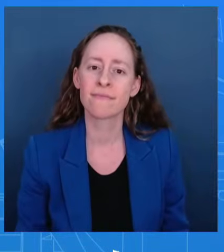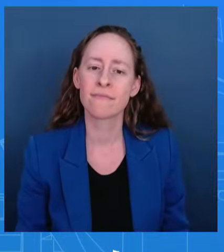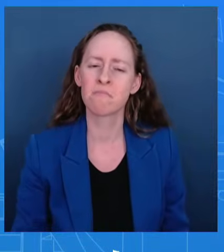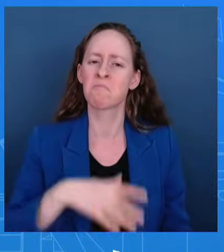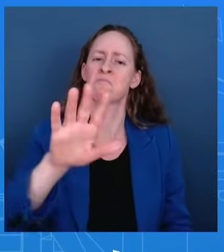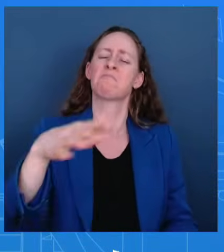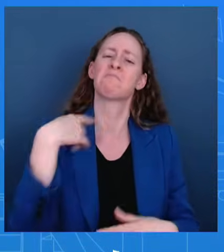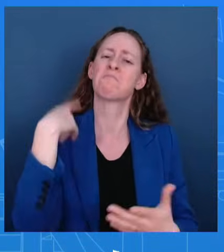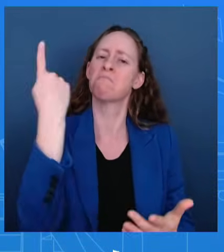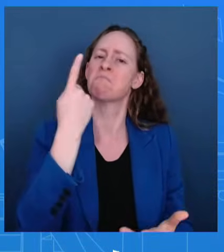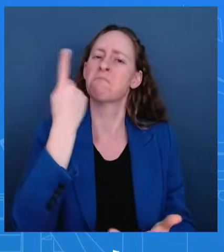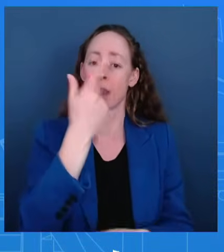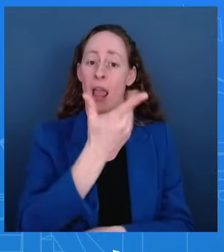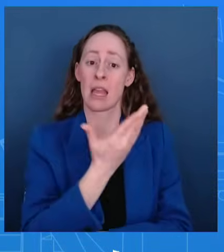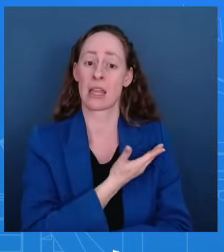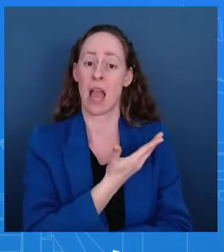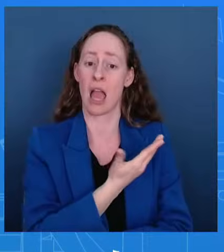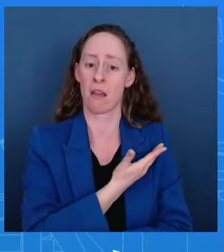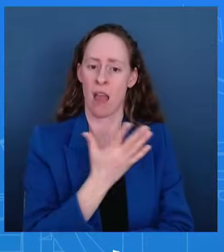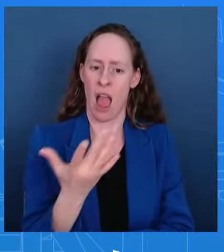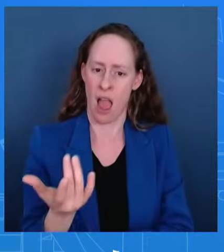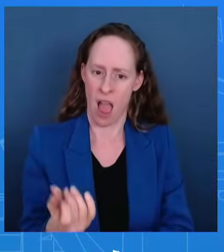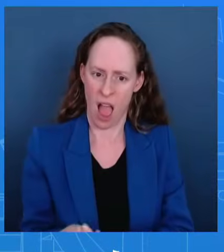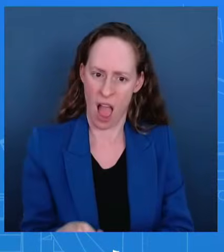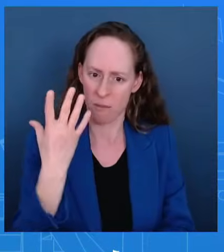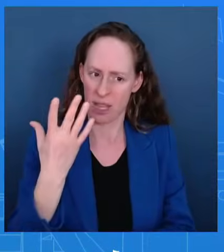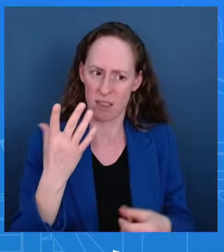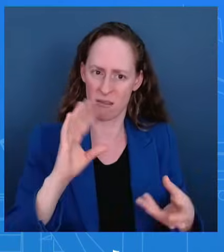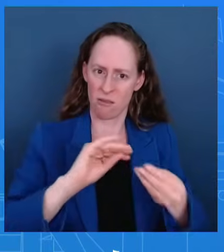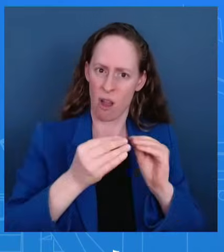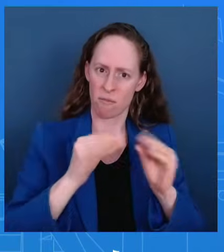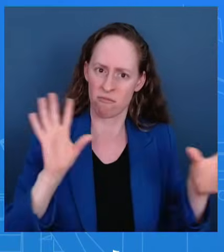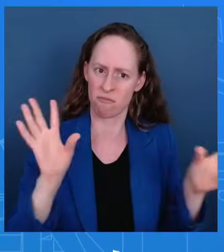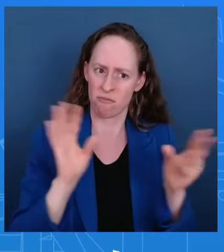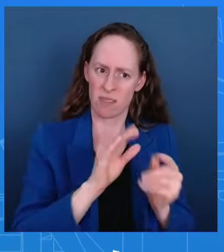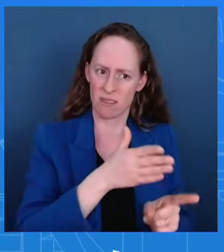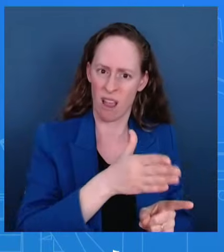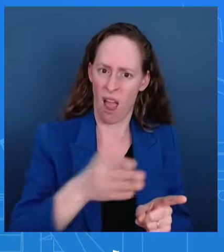in the casualty numbers coming out of Gaza? Mr. Kirby: The President watches this very, very closely.